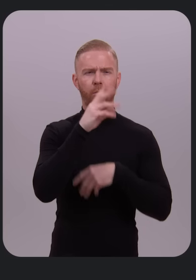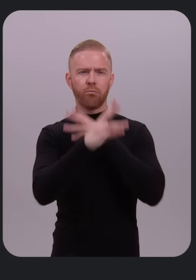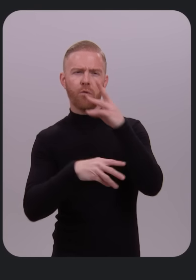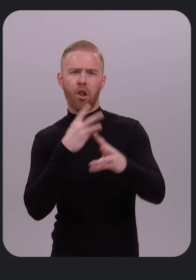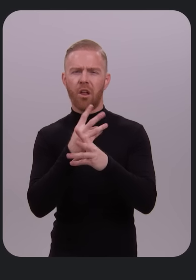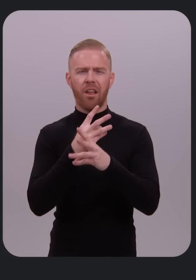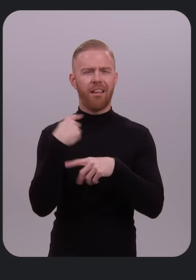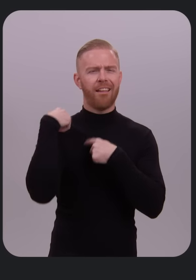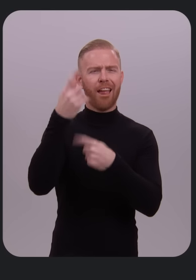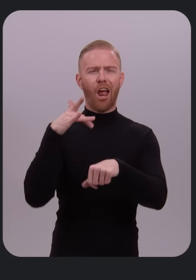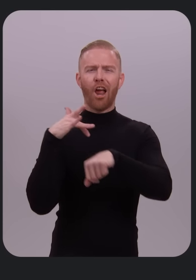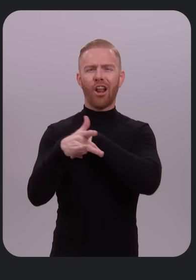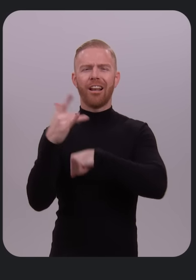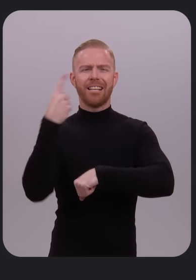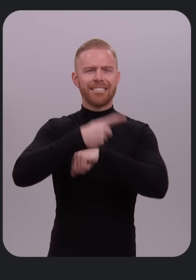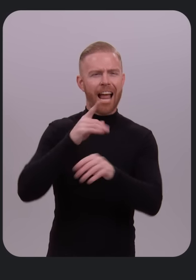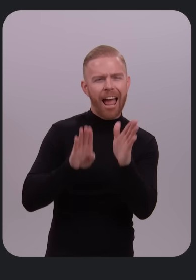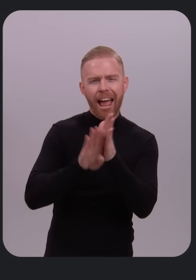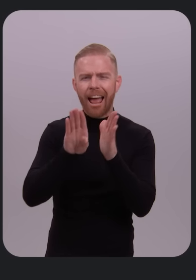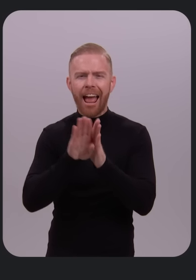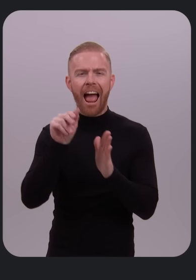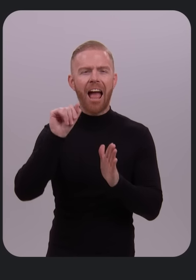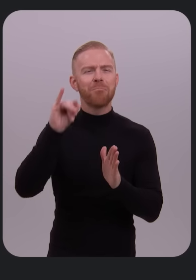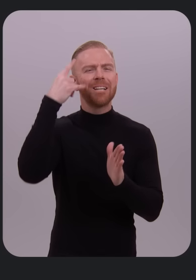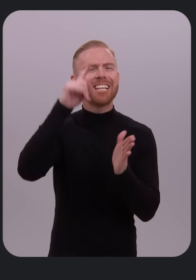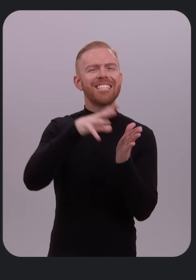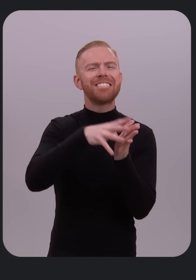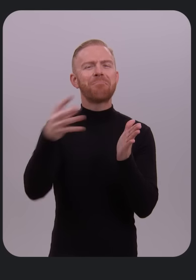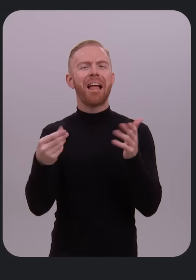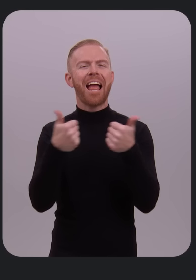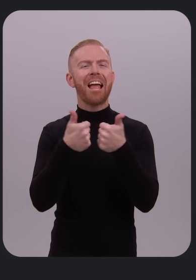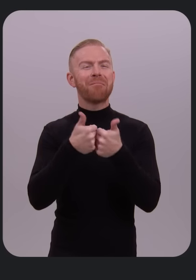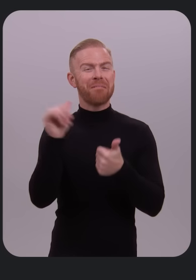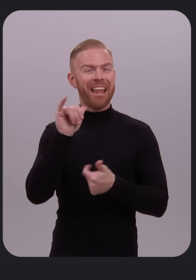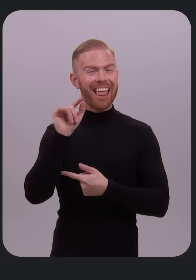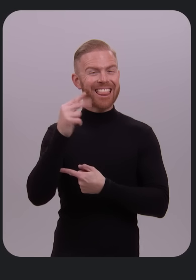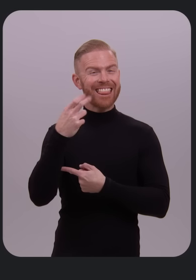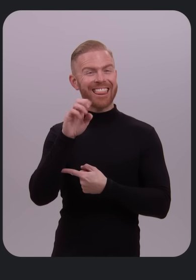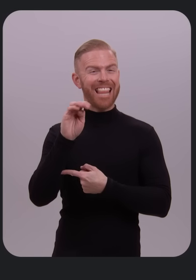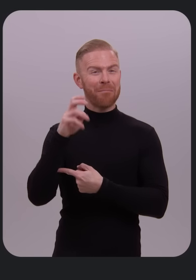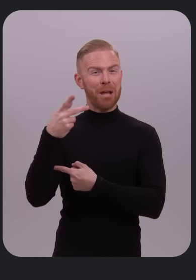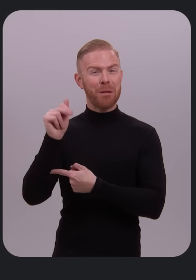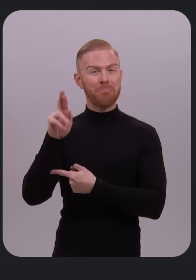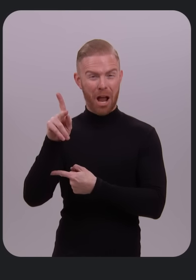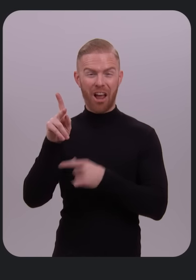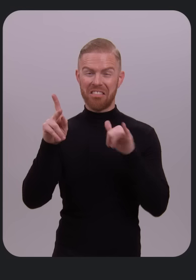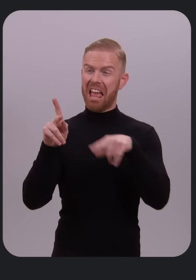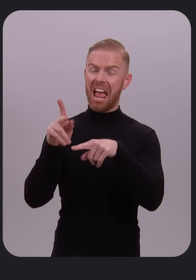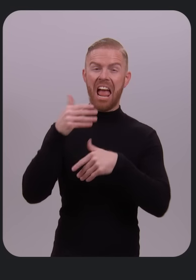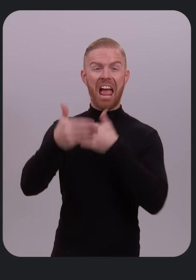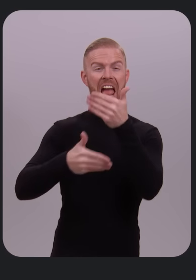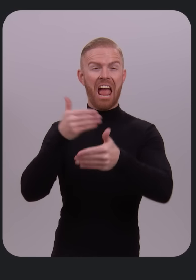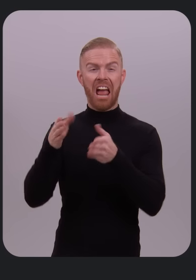developing AI for simulation games like "Theme Park." We've been taking strides in this direction for a while,